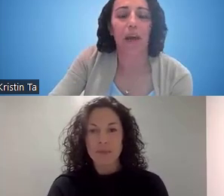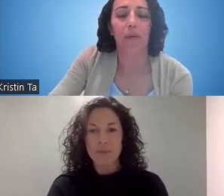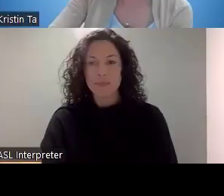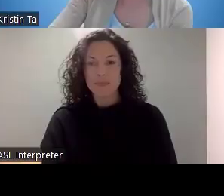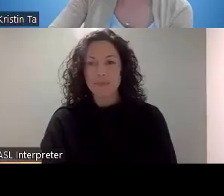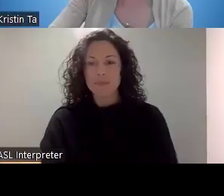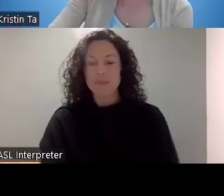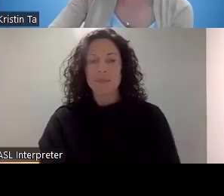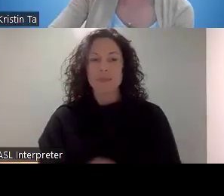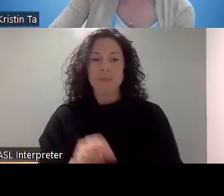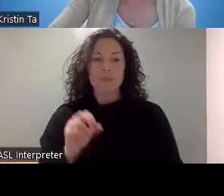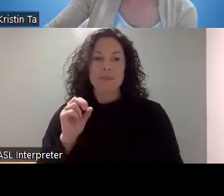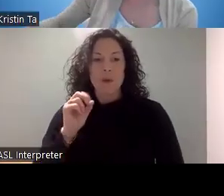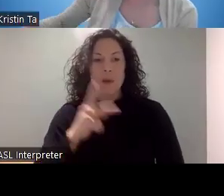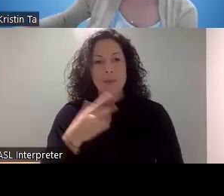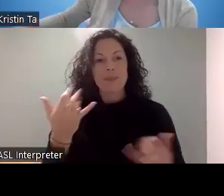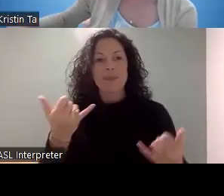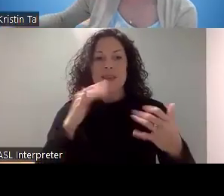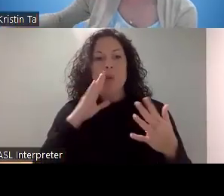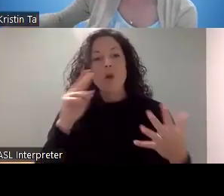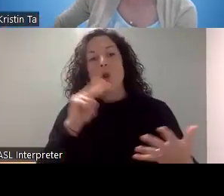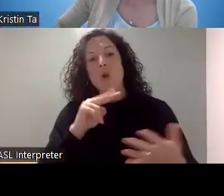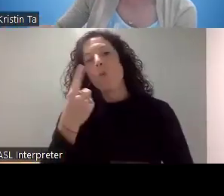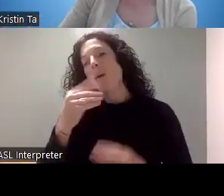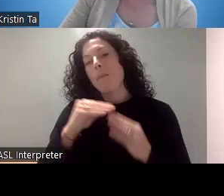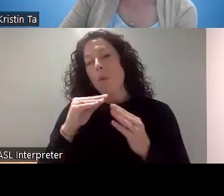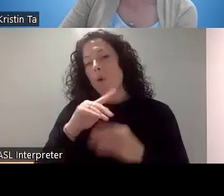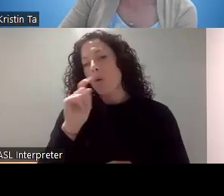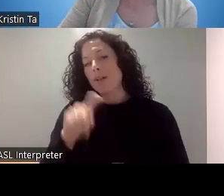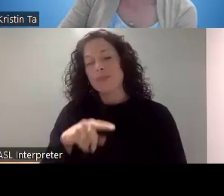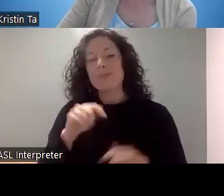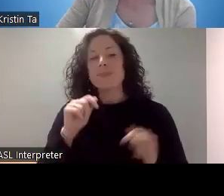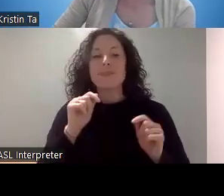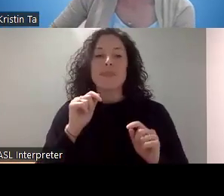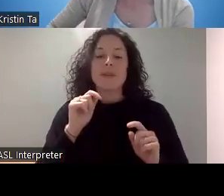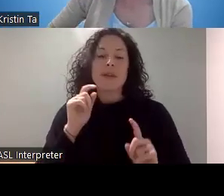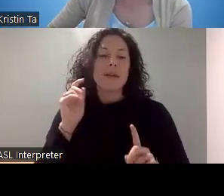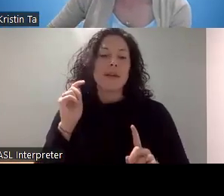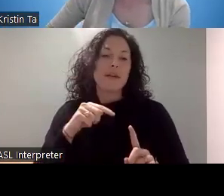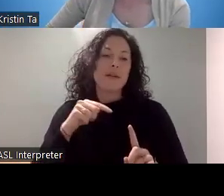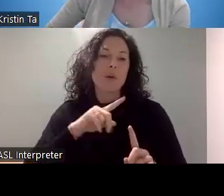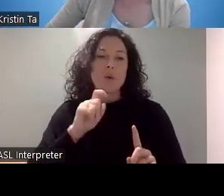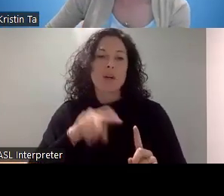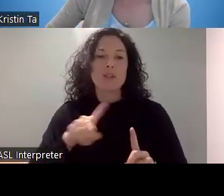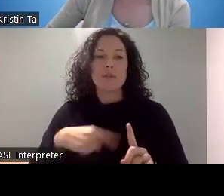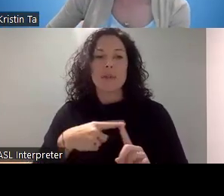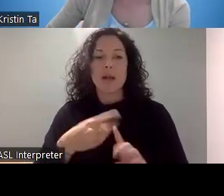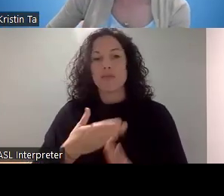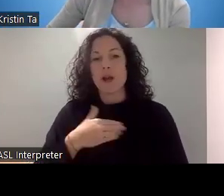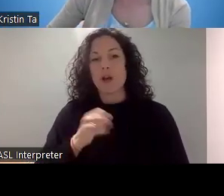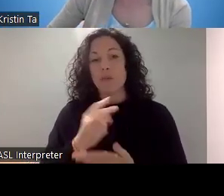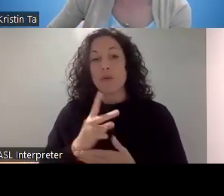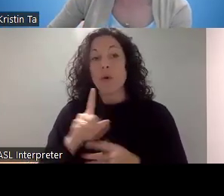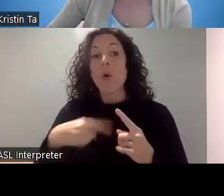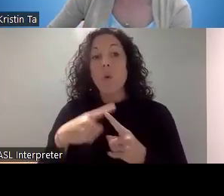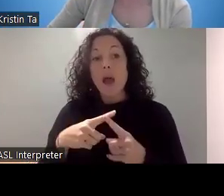Okay, let's look at one more question. This one is about prior approval, so when a subrecipient needs prior approval